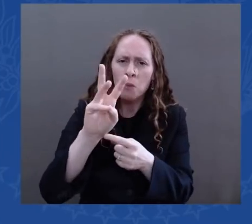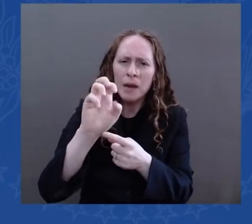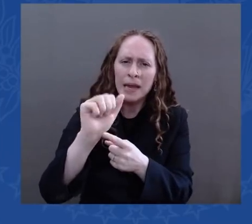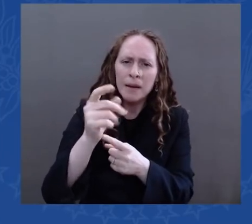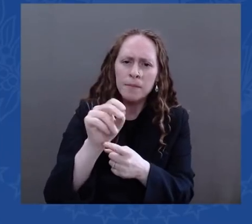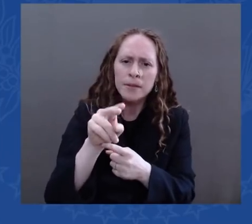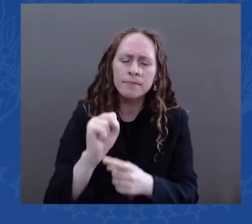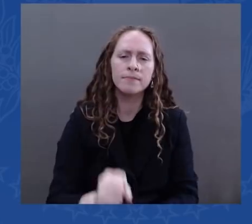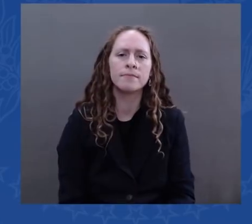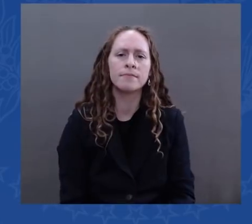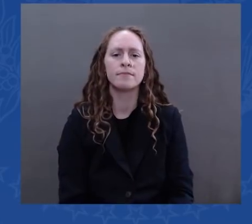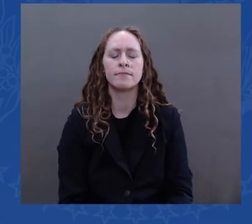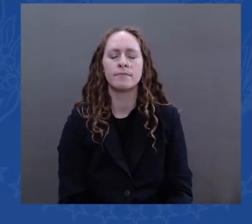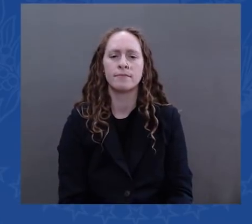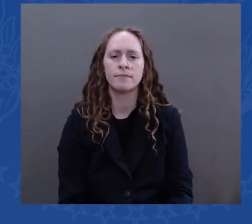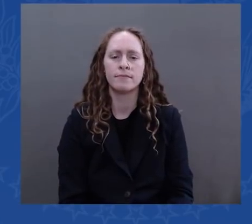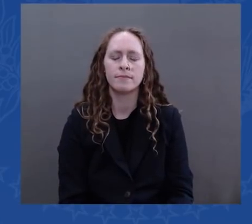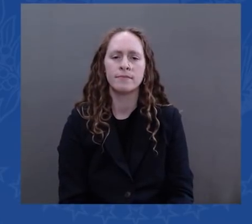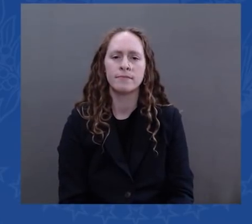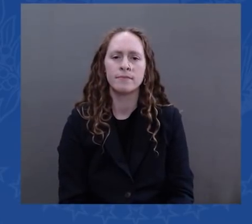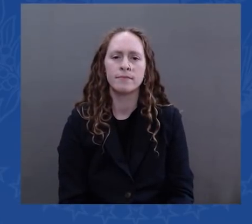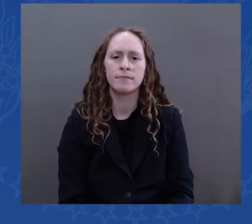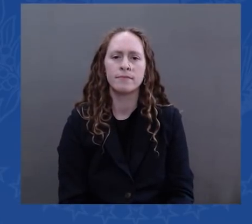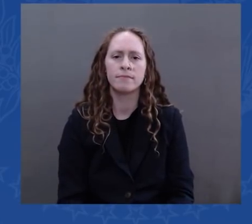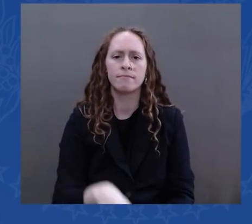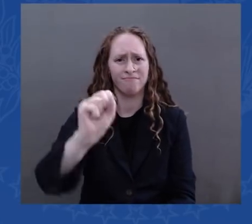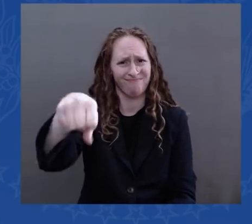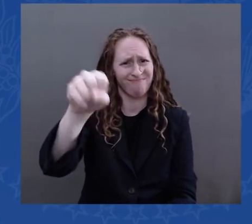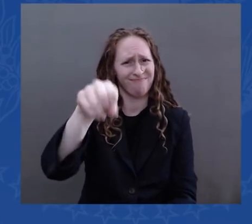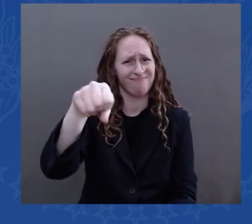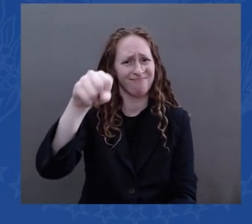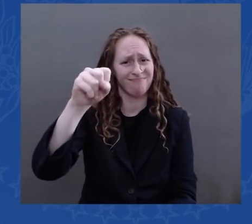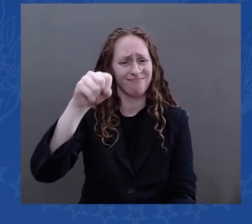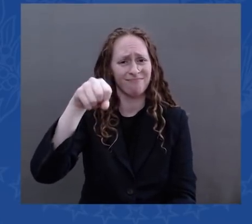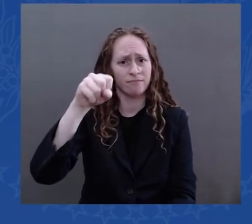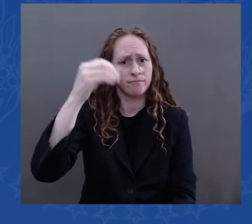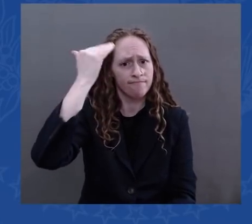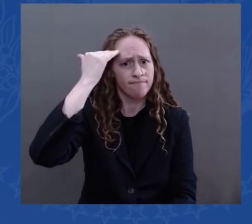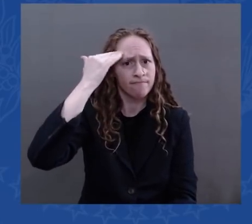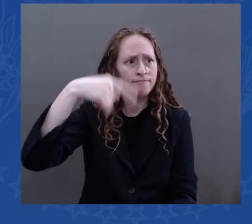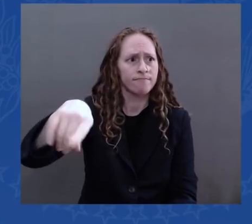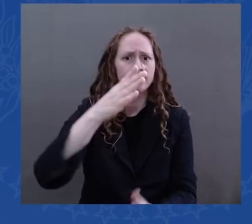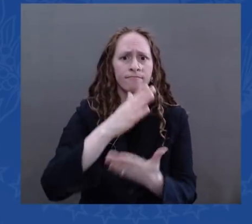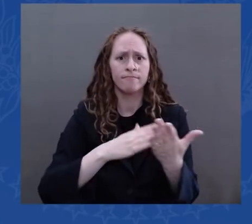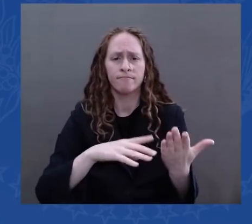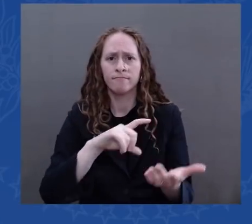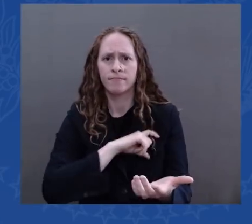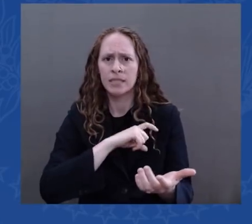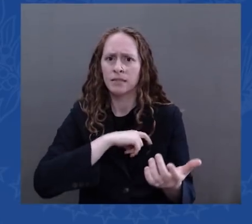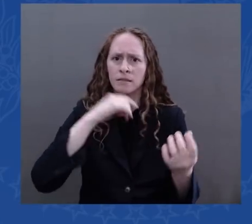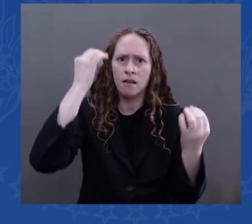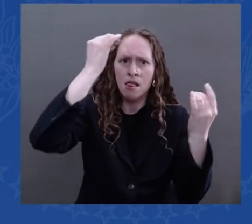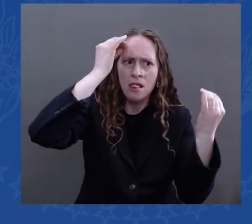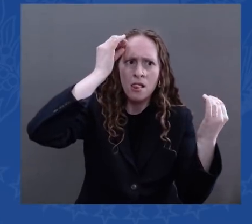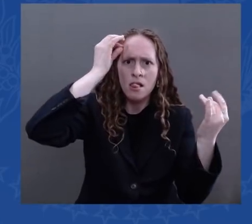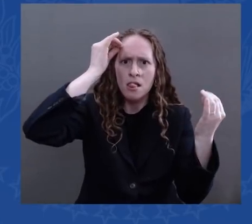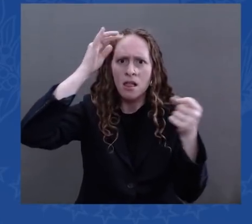dealing with their mental state and how they're handling things. They need out -- they need social workers engaged with them. I lay it all out.